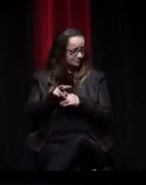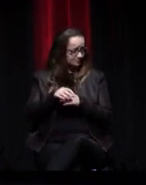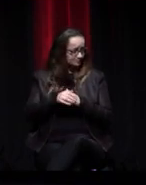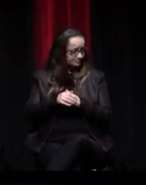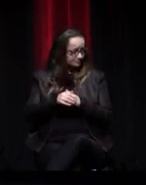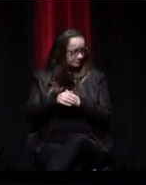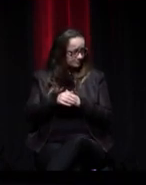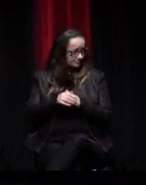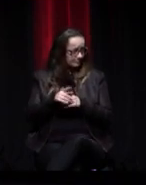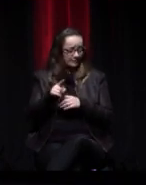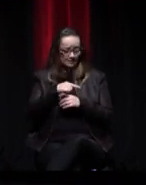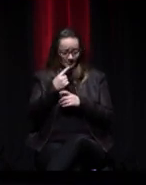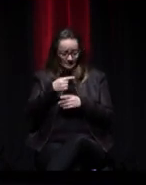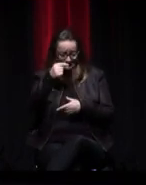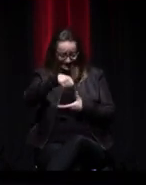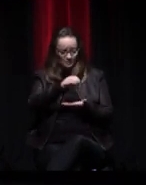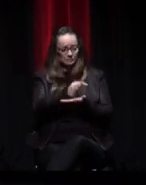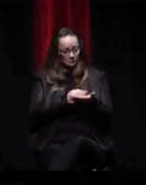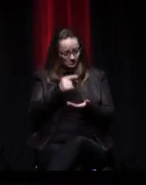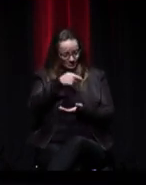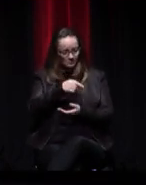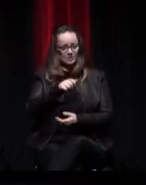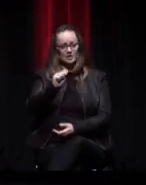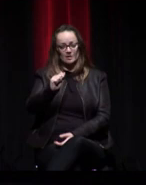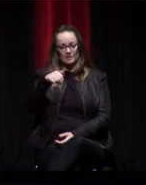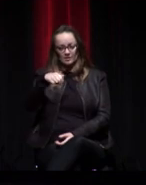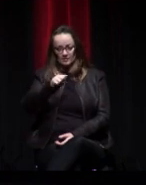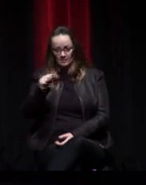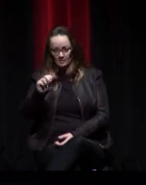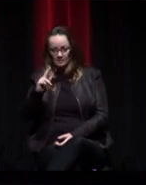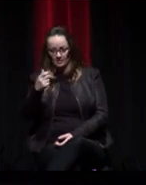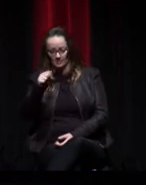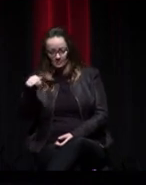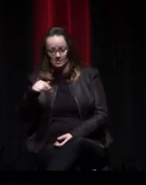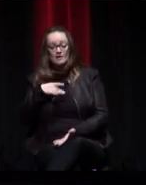in Hannah Arendt's terms of factual truth.